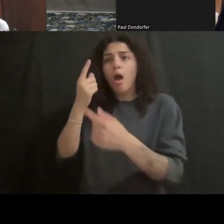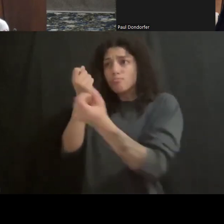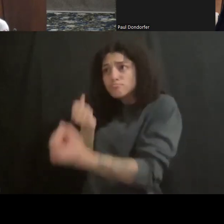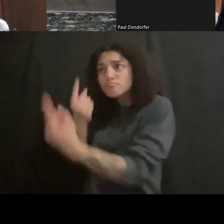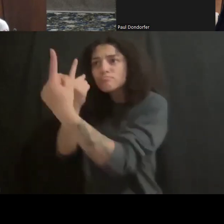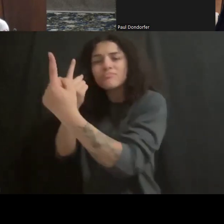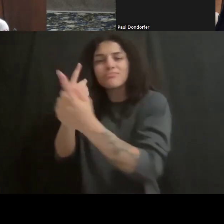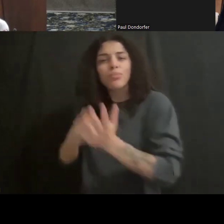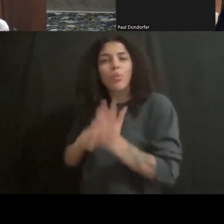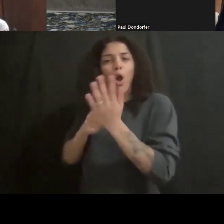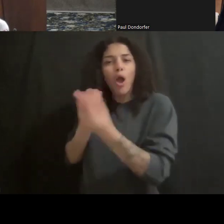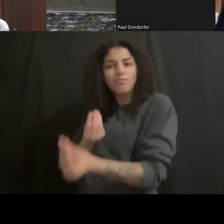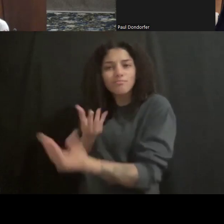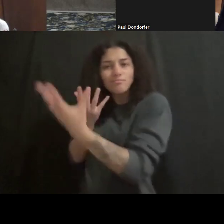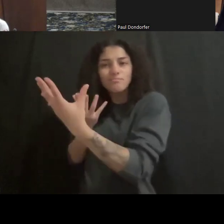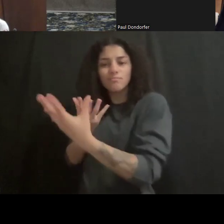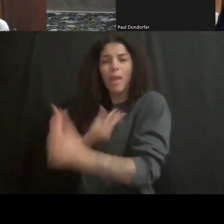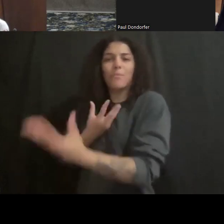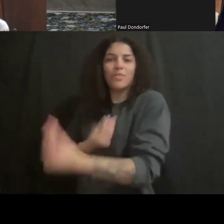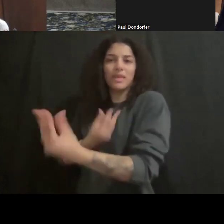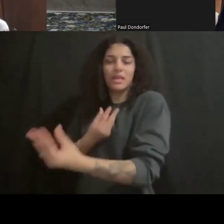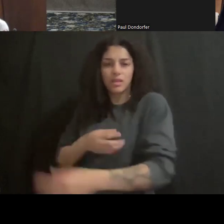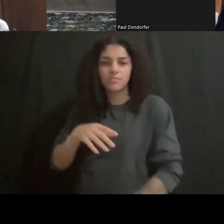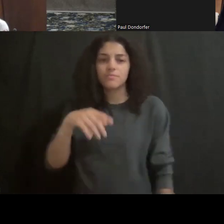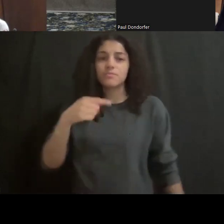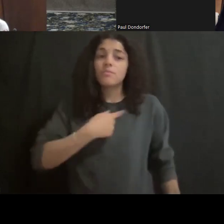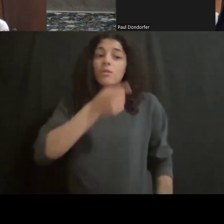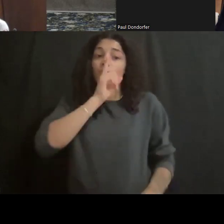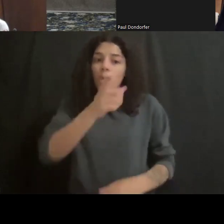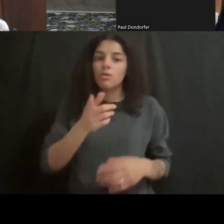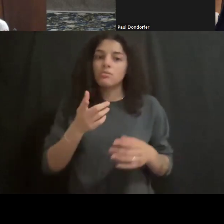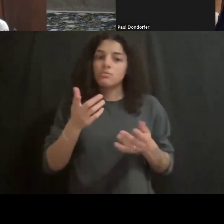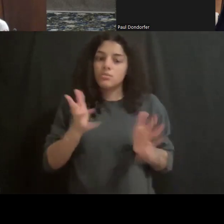community which has been so good to me and those around me to continue to be advocates and a safe